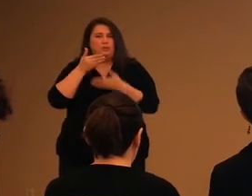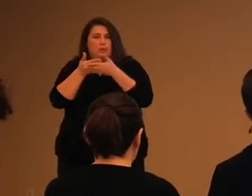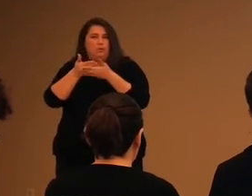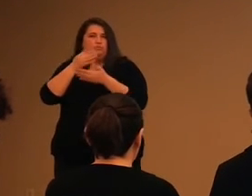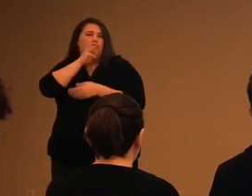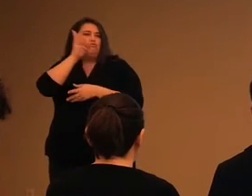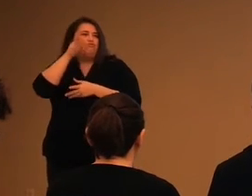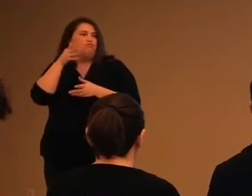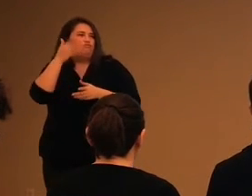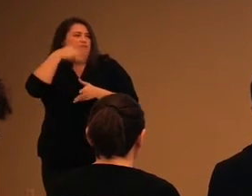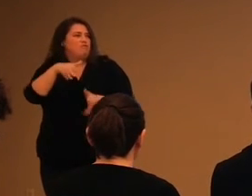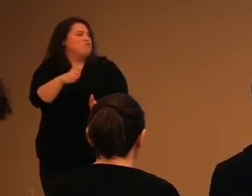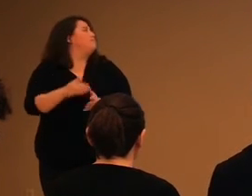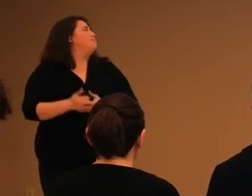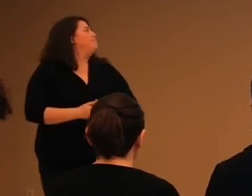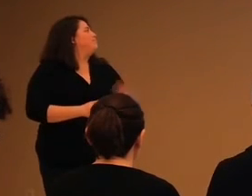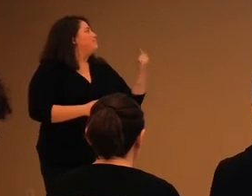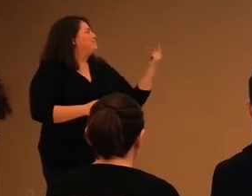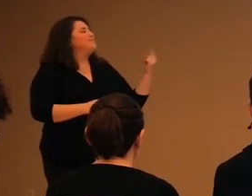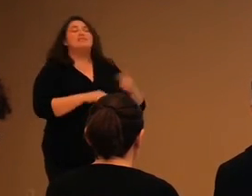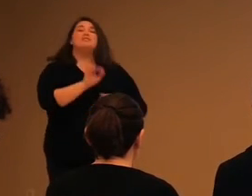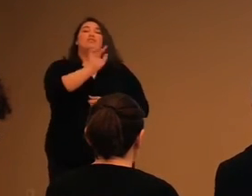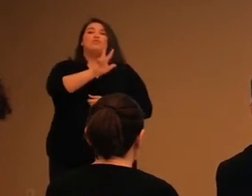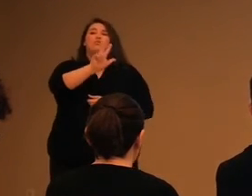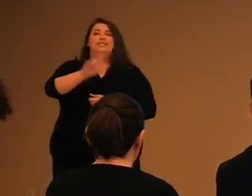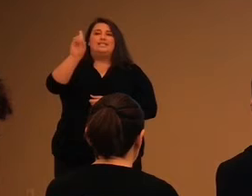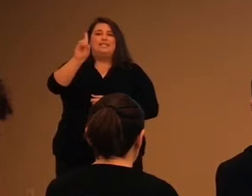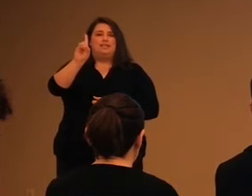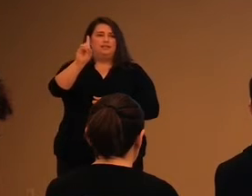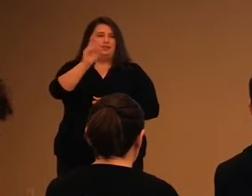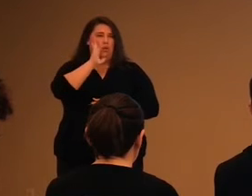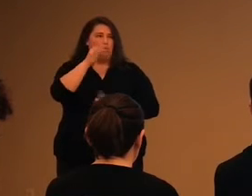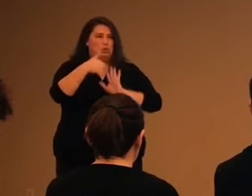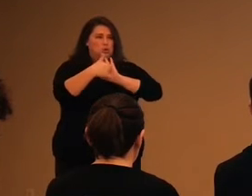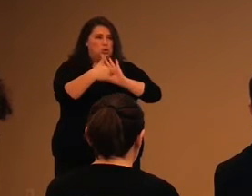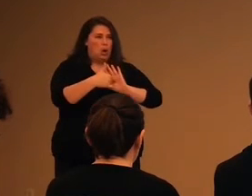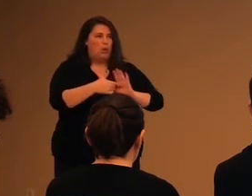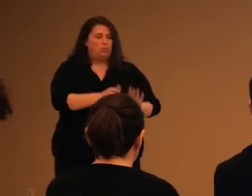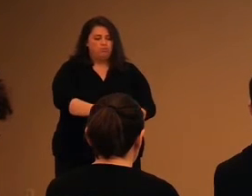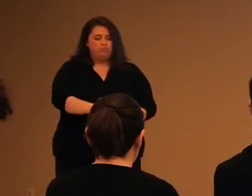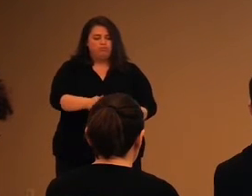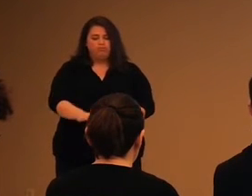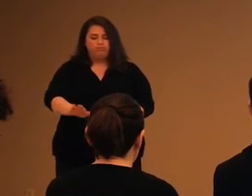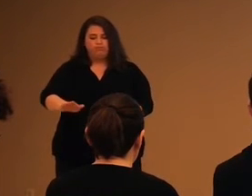And here we've got the 3d tactile that shows with a small raised section in the lower left hand corner